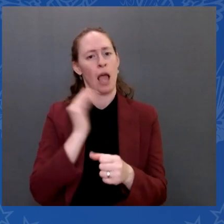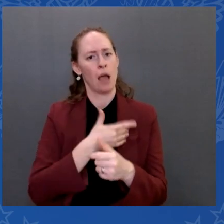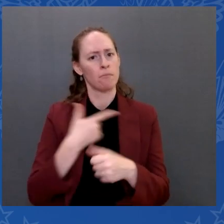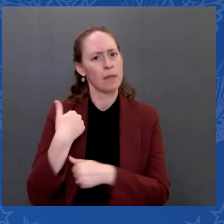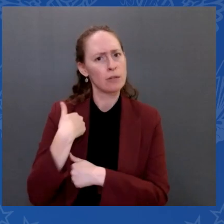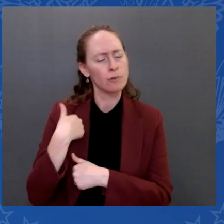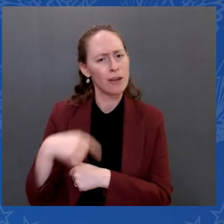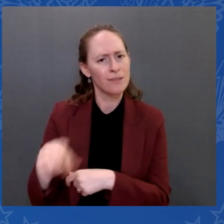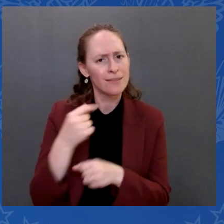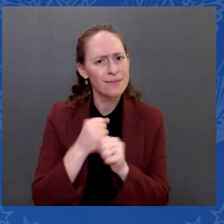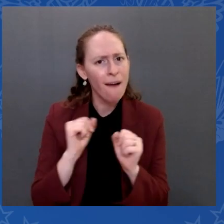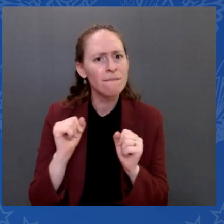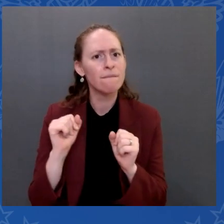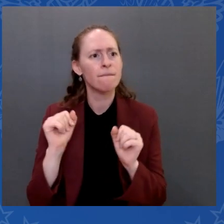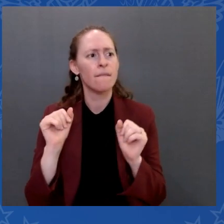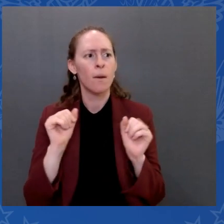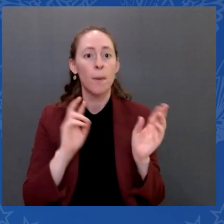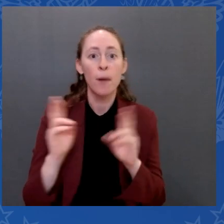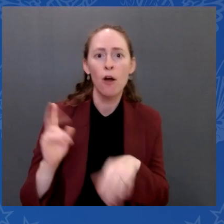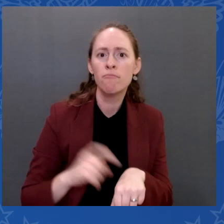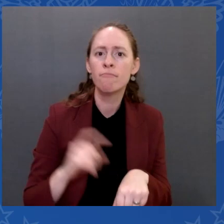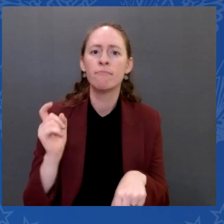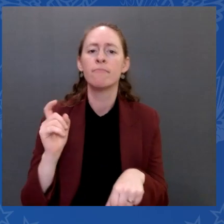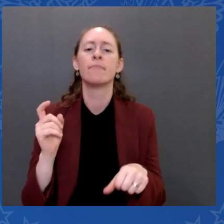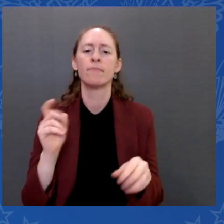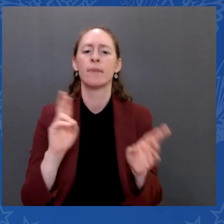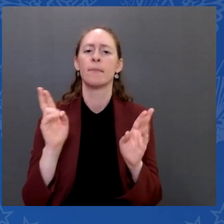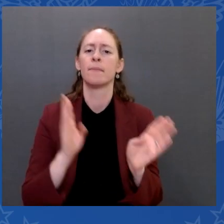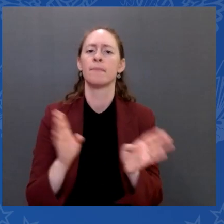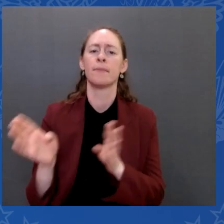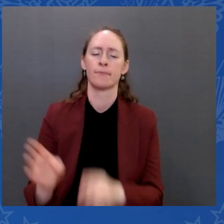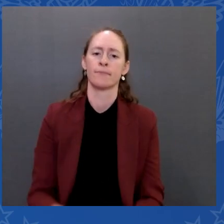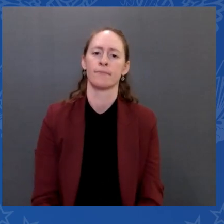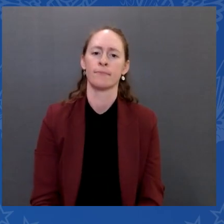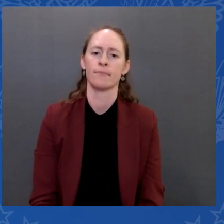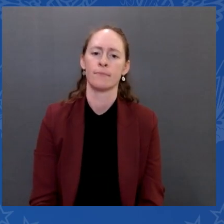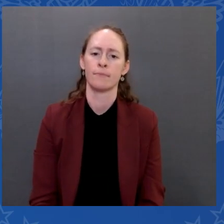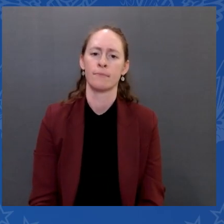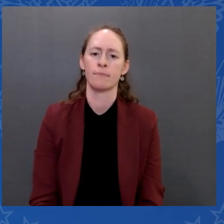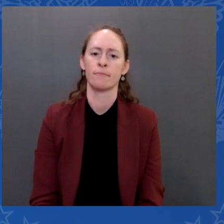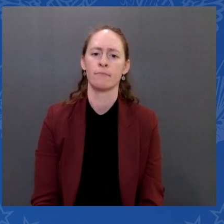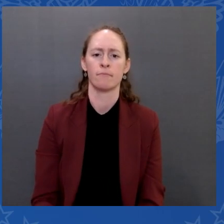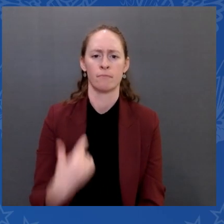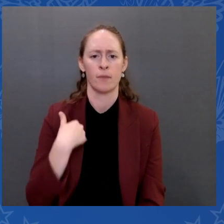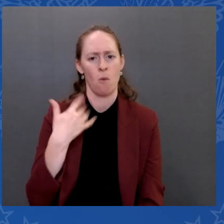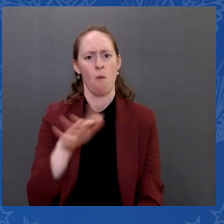from ever wanting to attack the United States. And for that, we need that next-generation, most advanced,